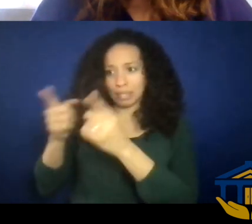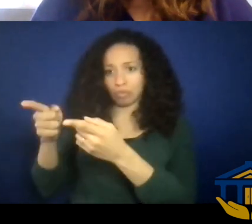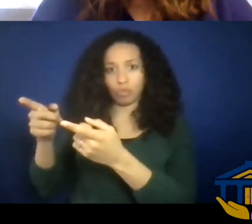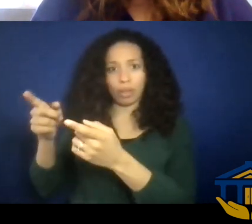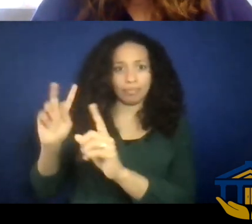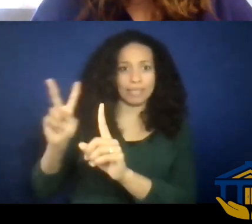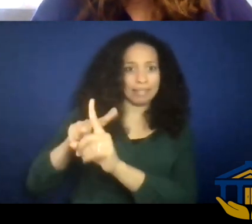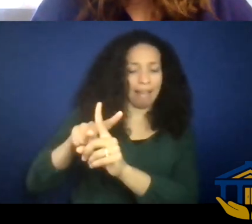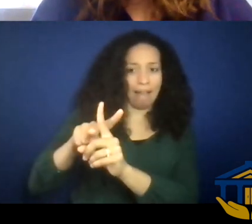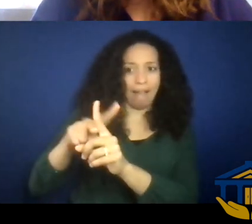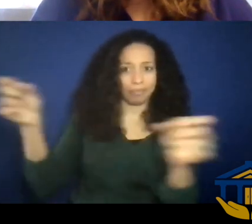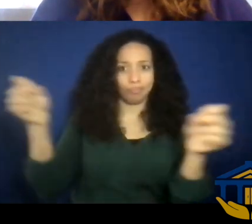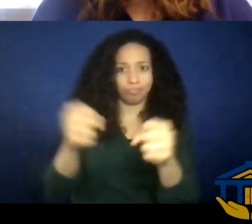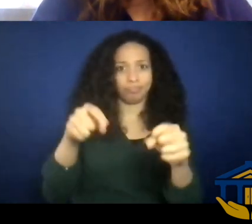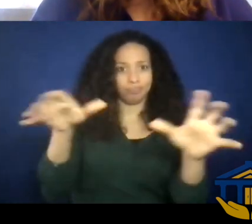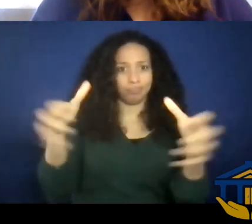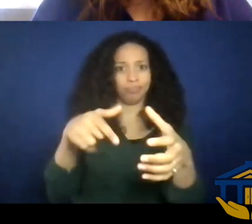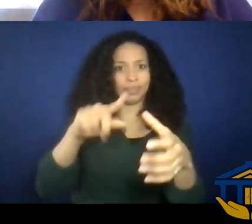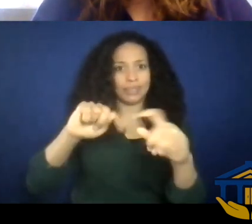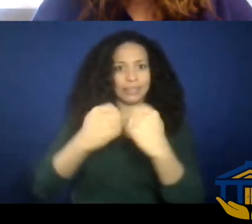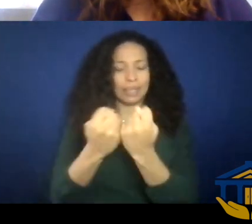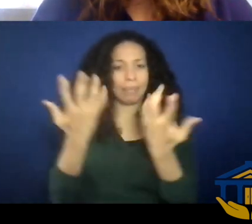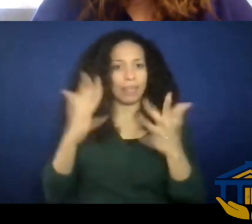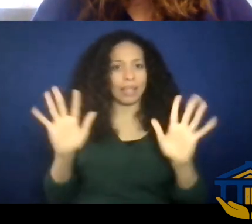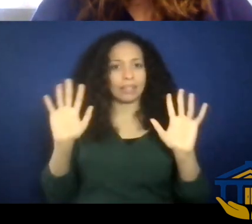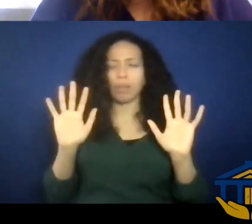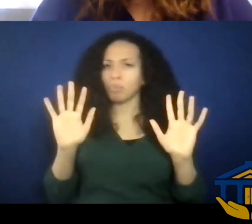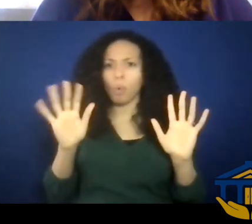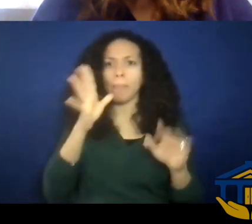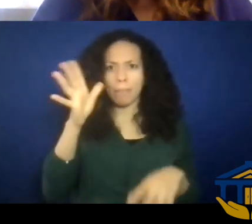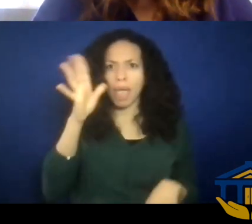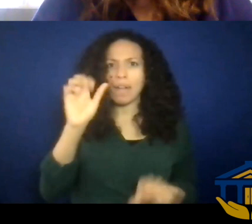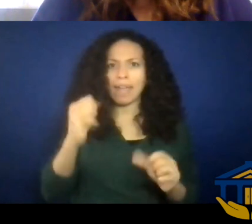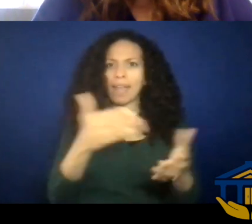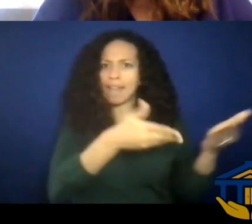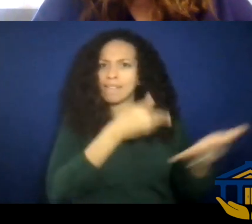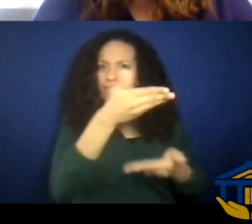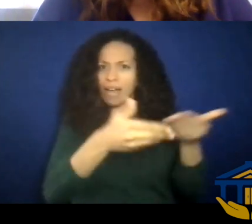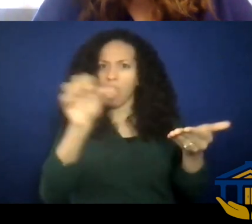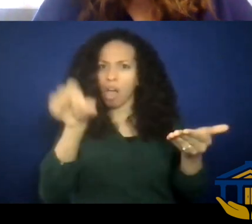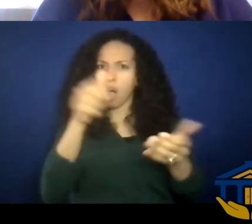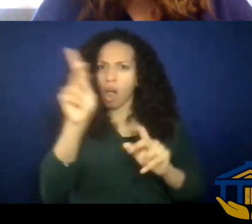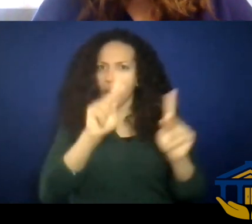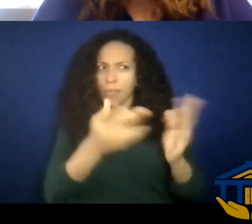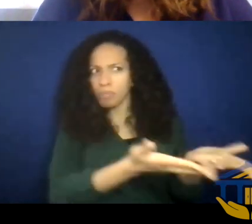allowed to invite members of the team to join. So figure out who those people are on your end